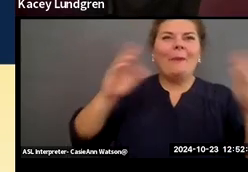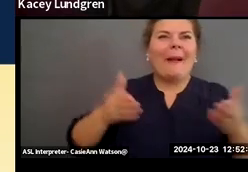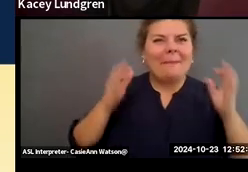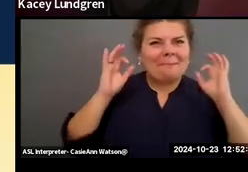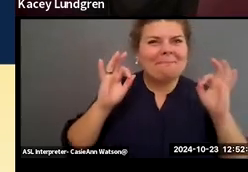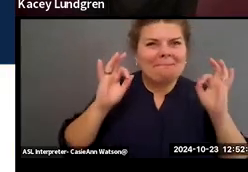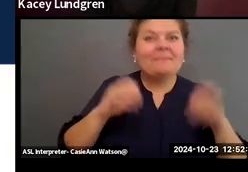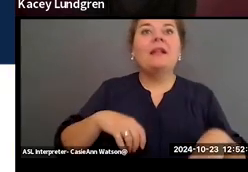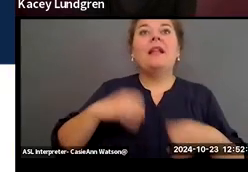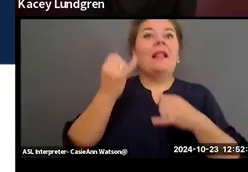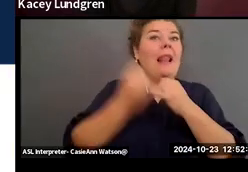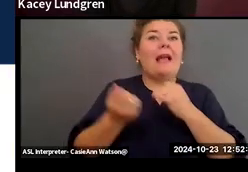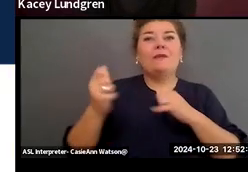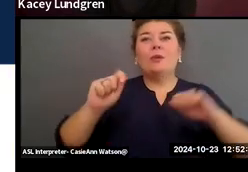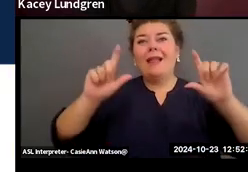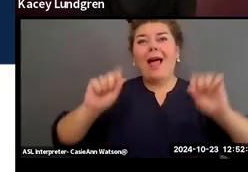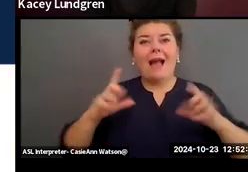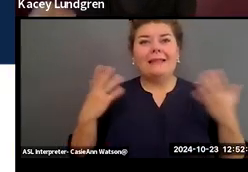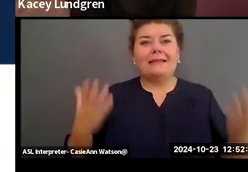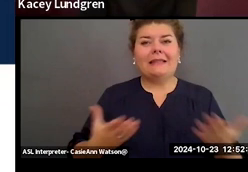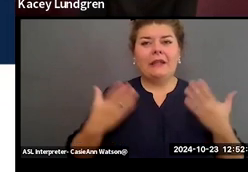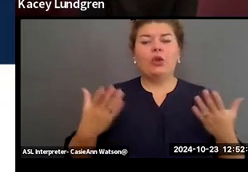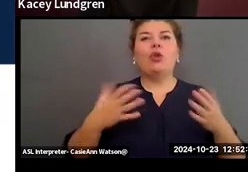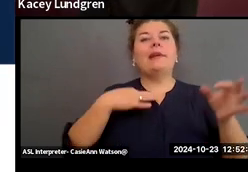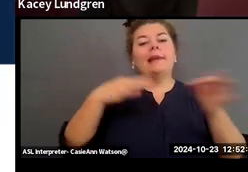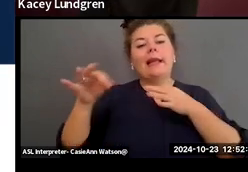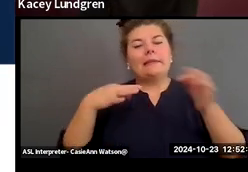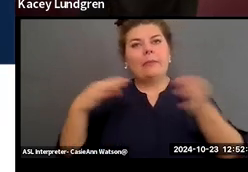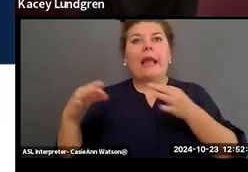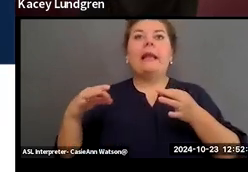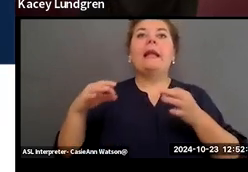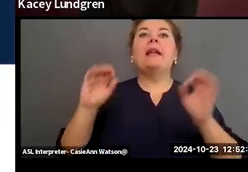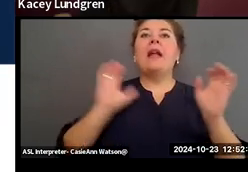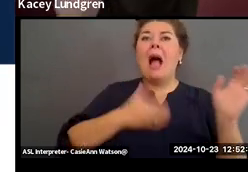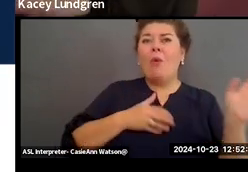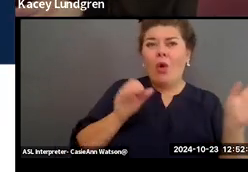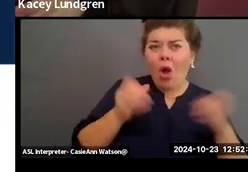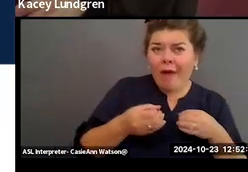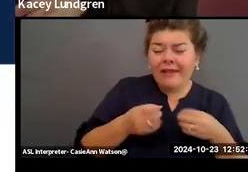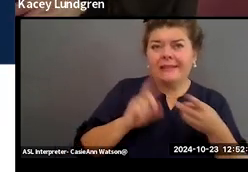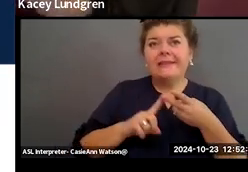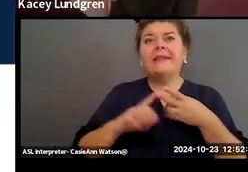All right, the last few slides are here explaining our office, and our upcoming events,